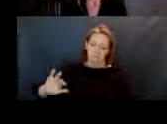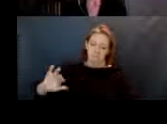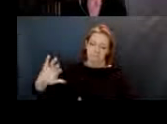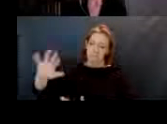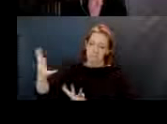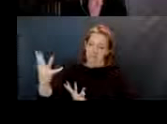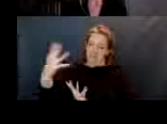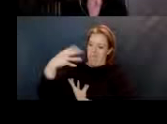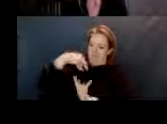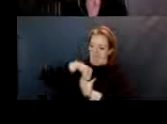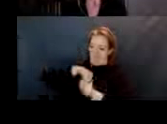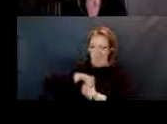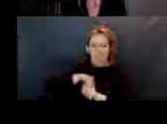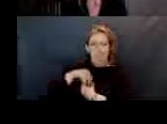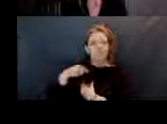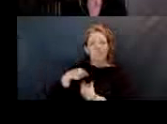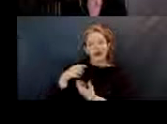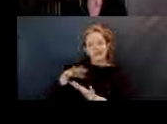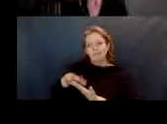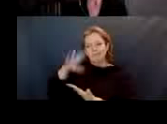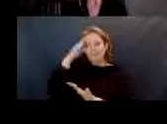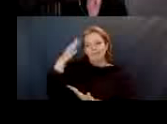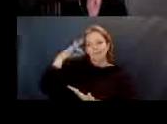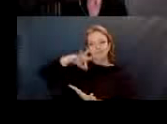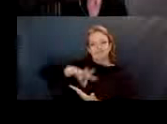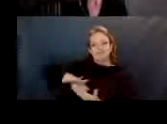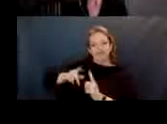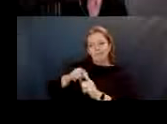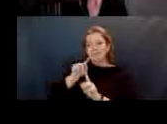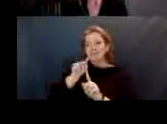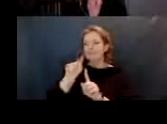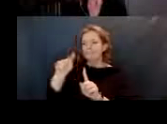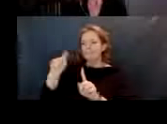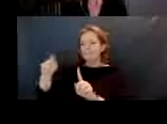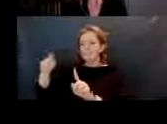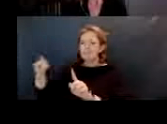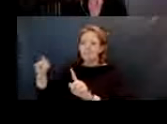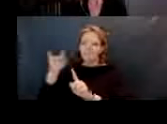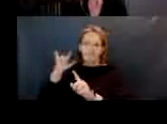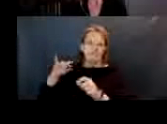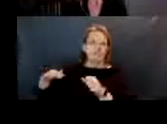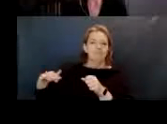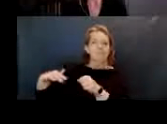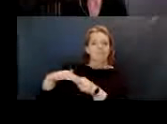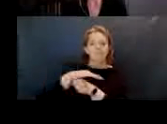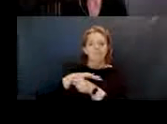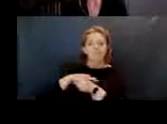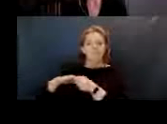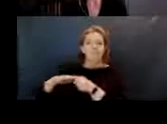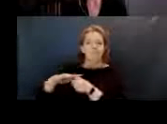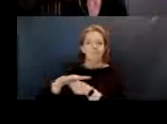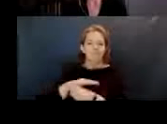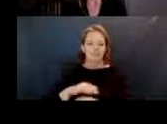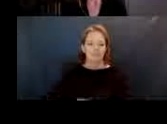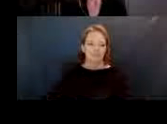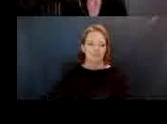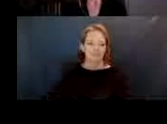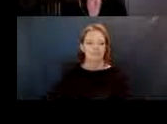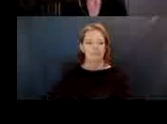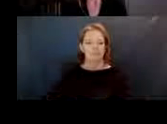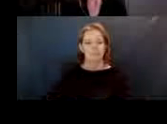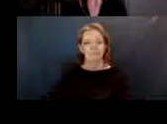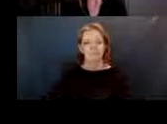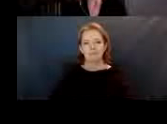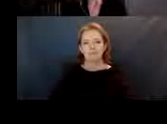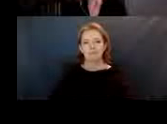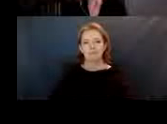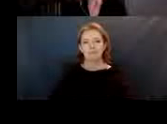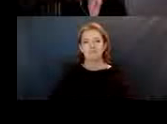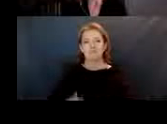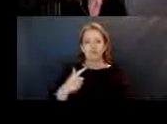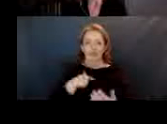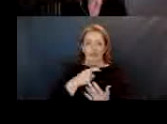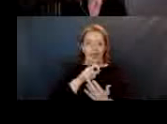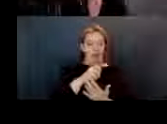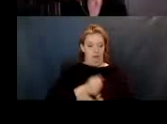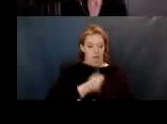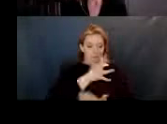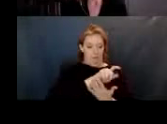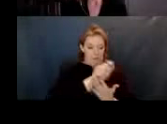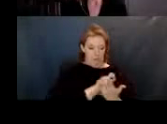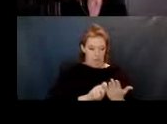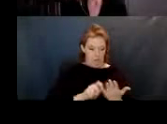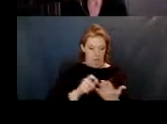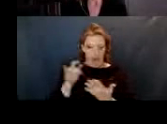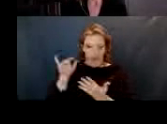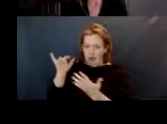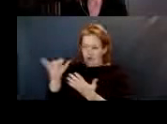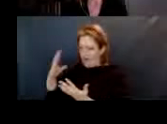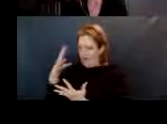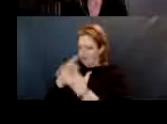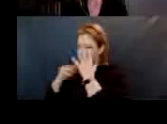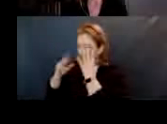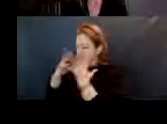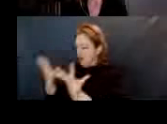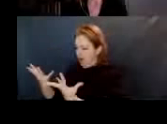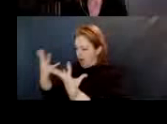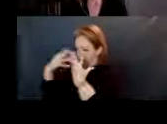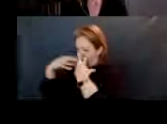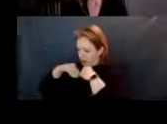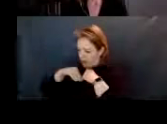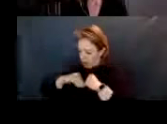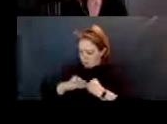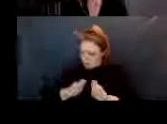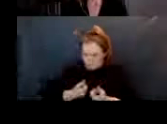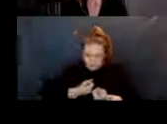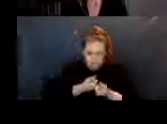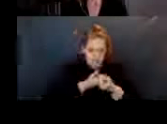I've benefited from these places in both the photos I make and the language thatI I use